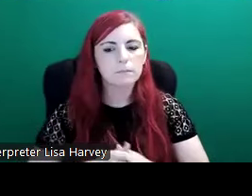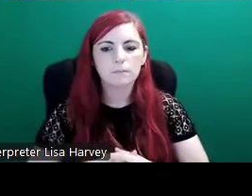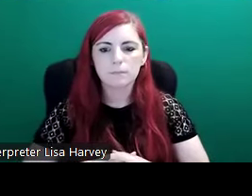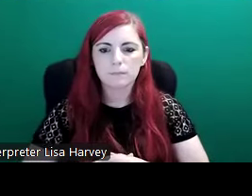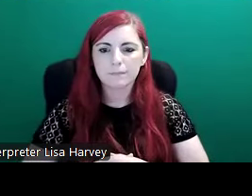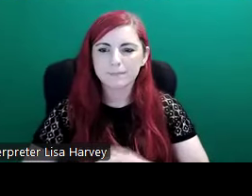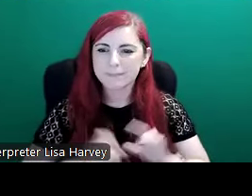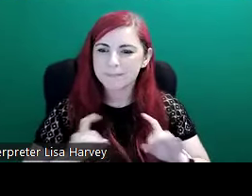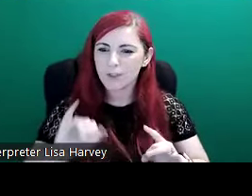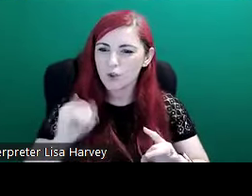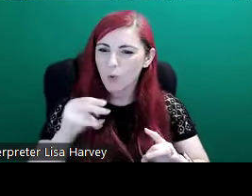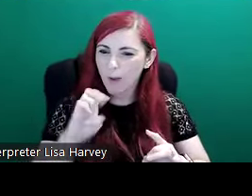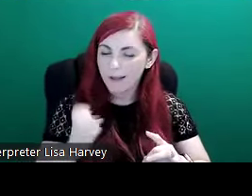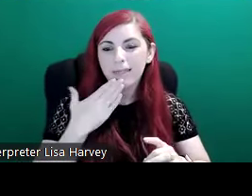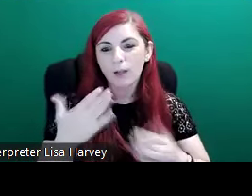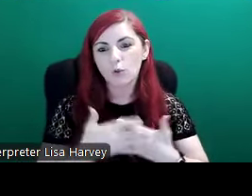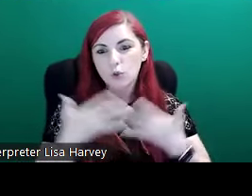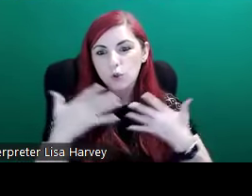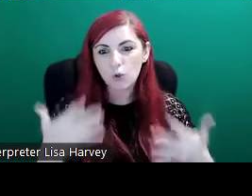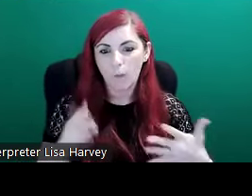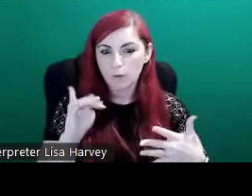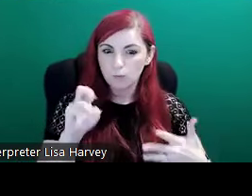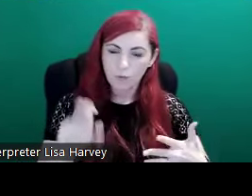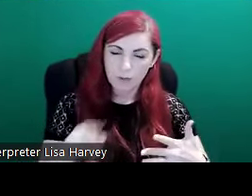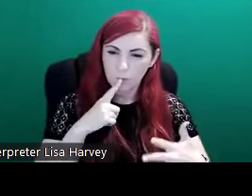Joanne Drum: Thank you so much for that. That was excellent, really interesting and